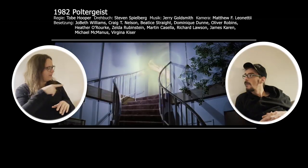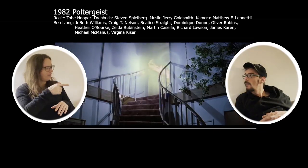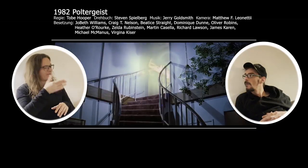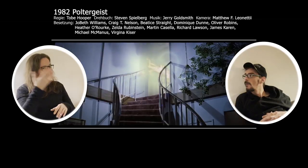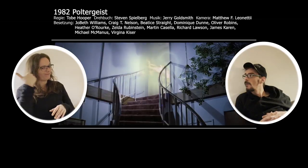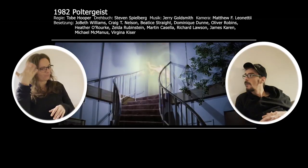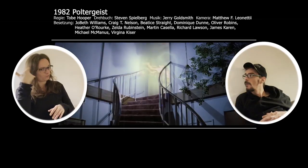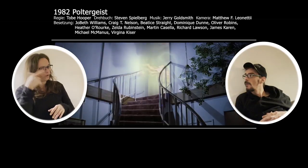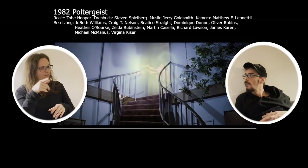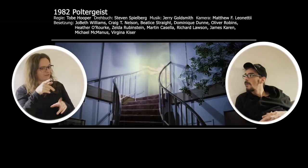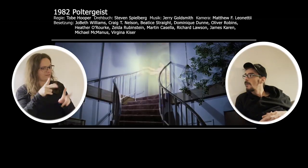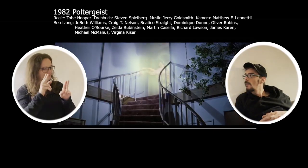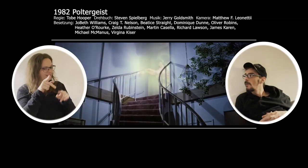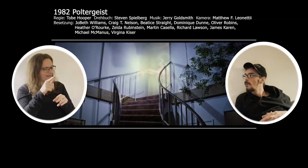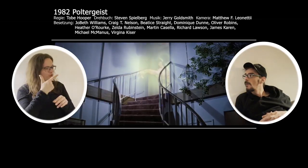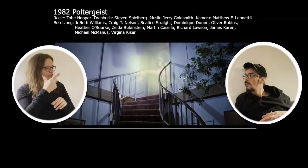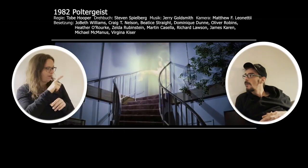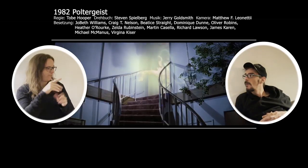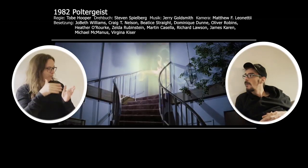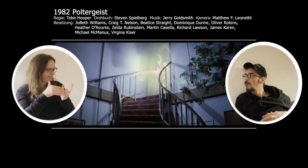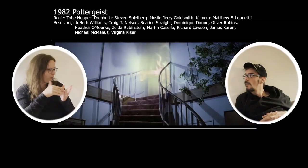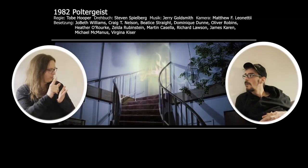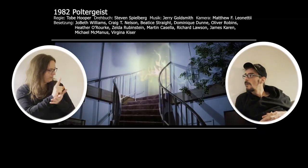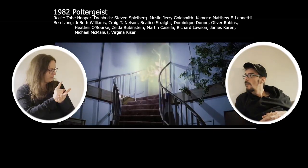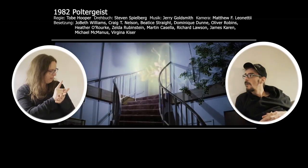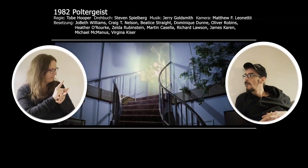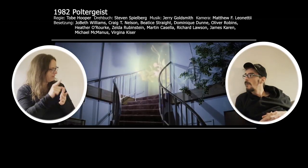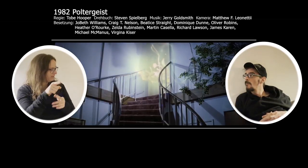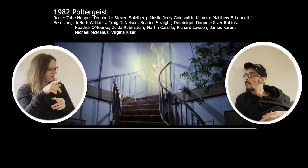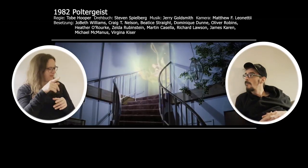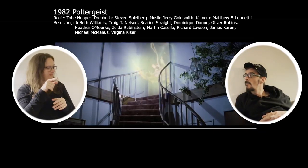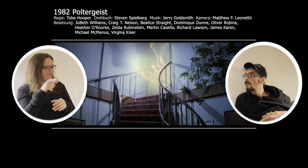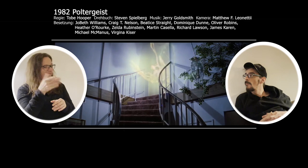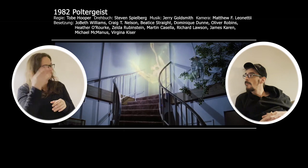The fact that the clothes can float like that used to take two weeks to achieve?